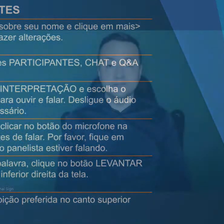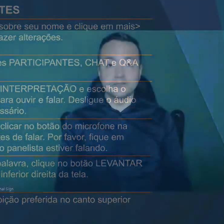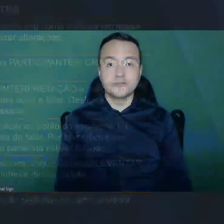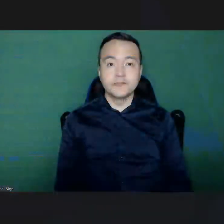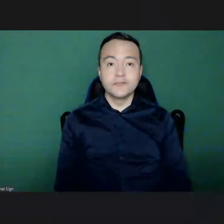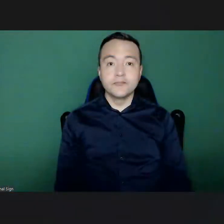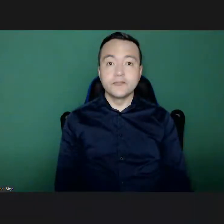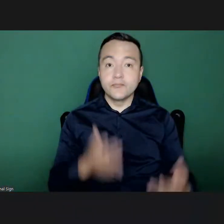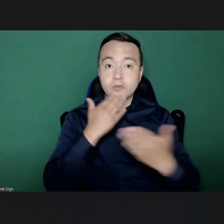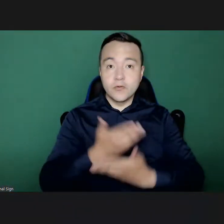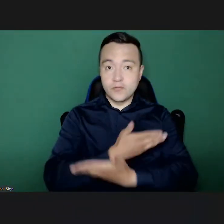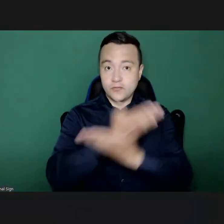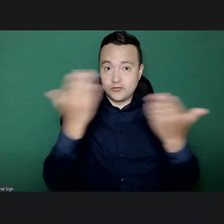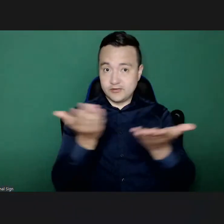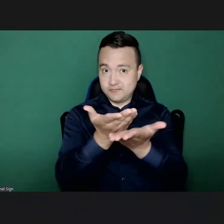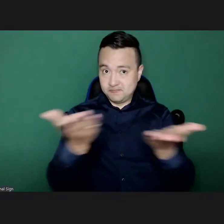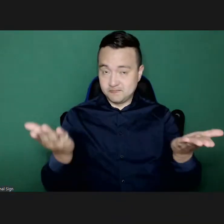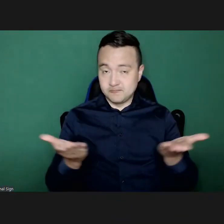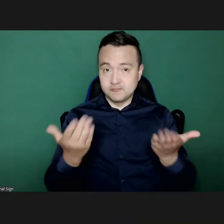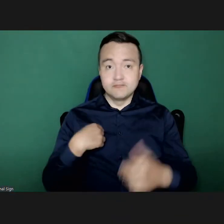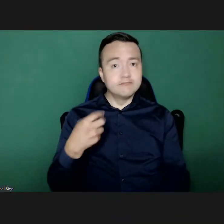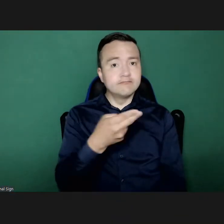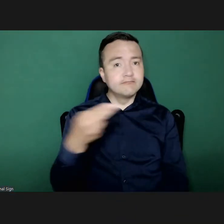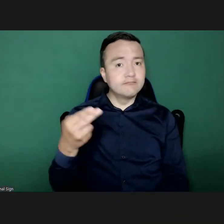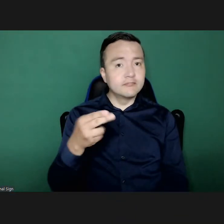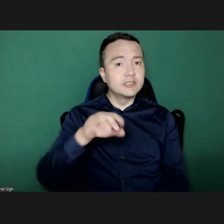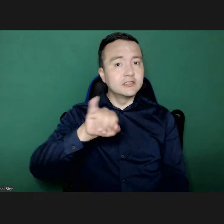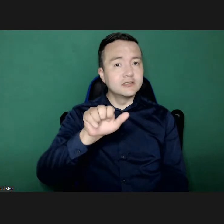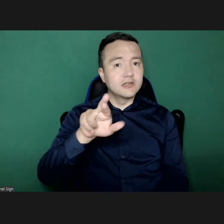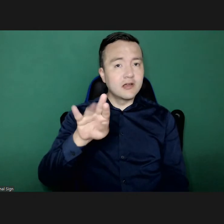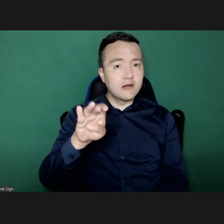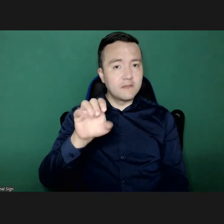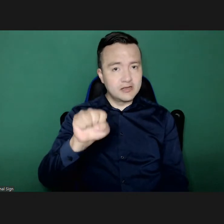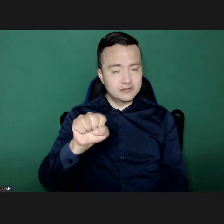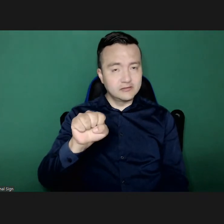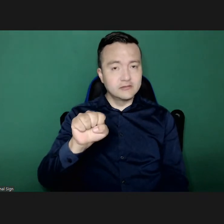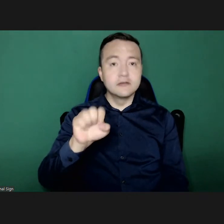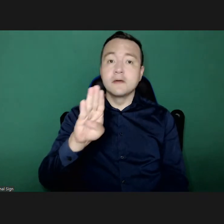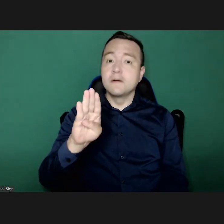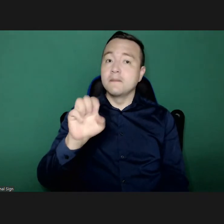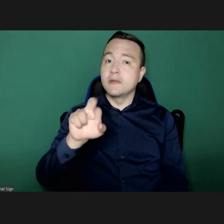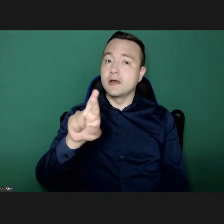Good morning. I am Dr. Jarbas Barbosa, the director of the Pan-American Health Organization.